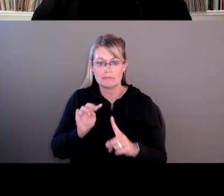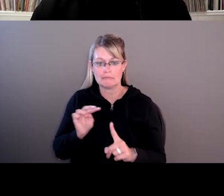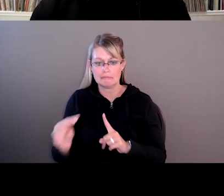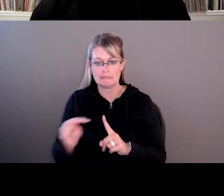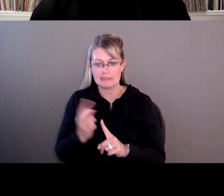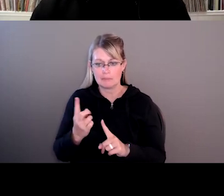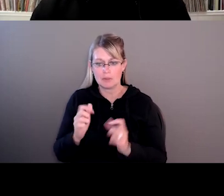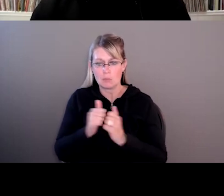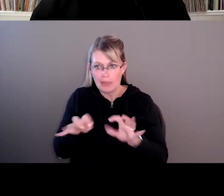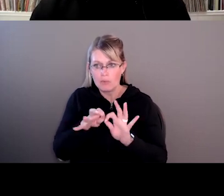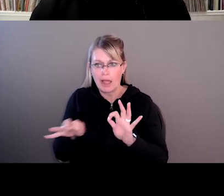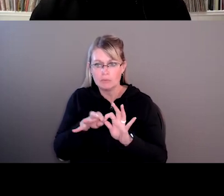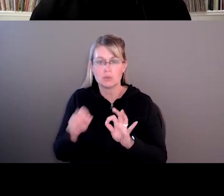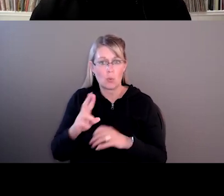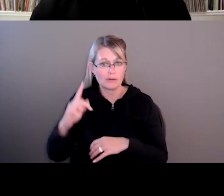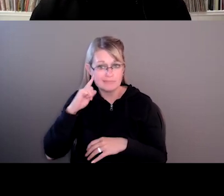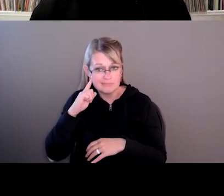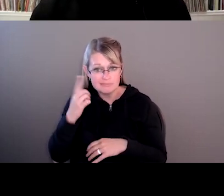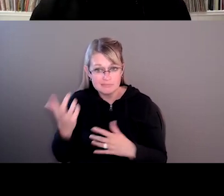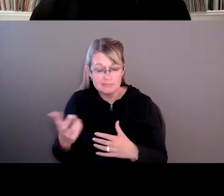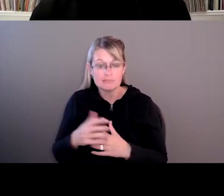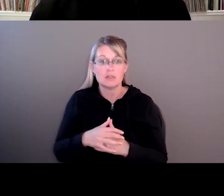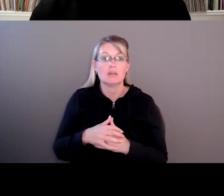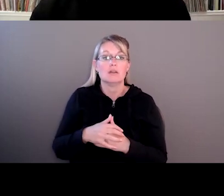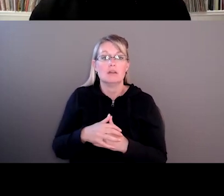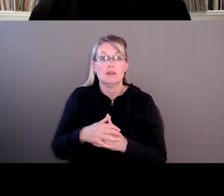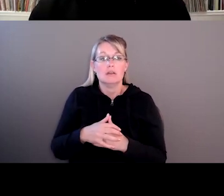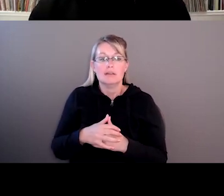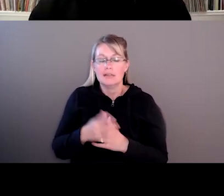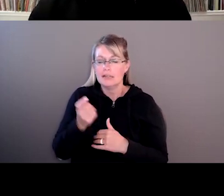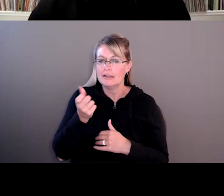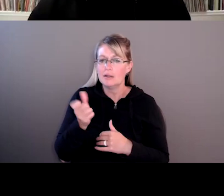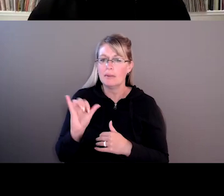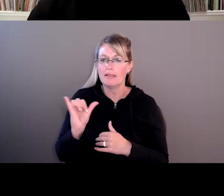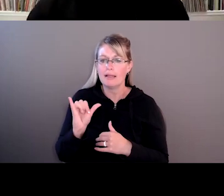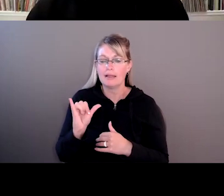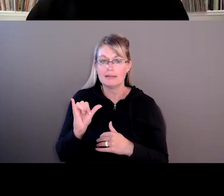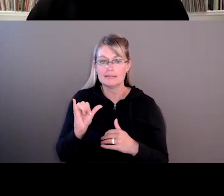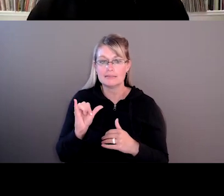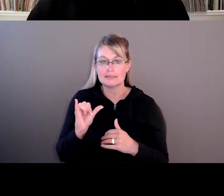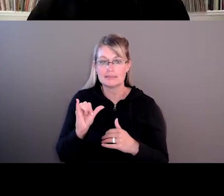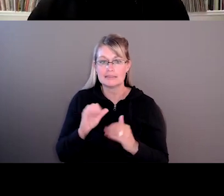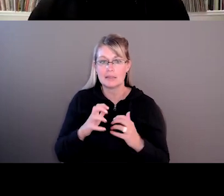captions for audio. It's a little bit like in the built environment of accessibility is